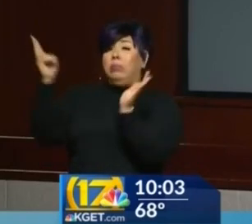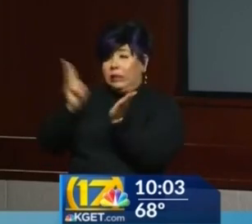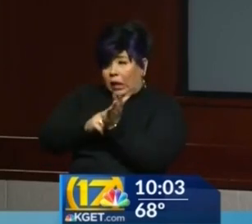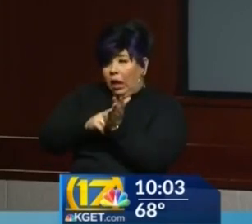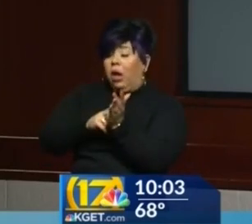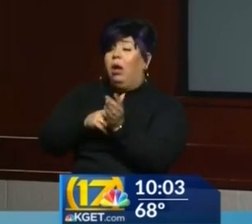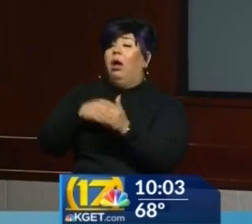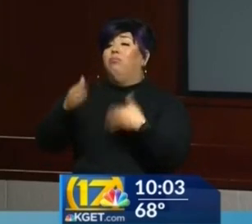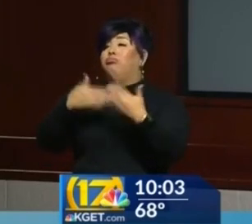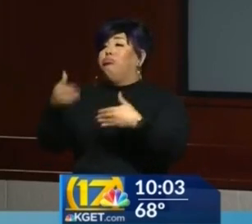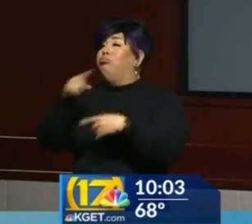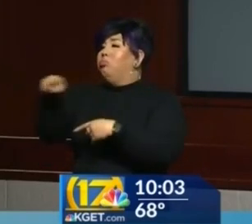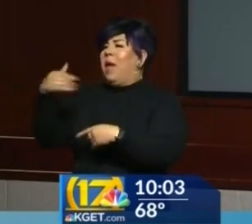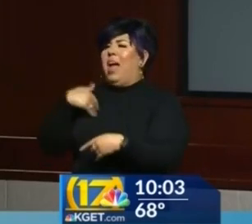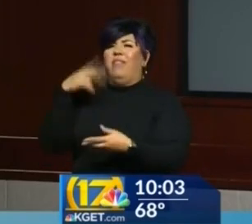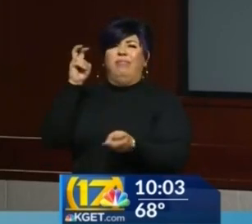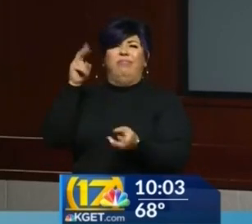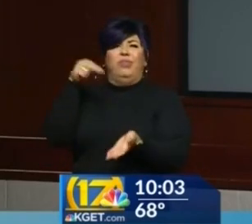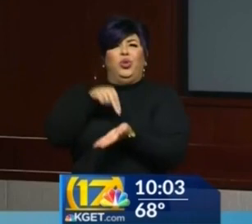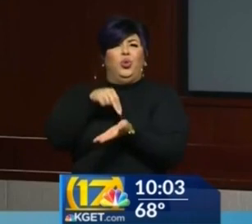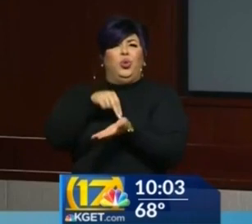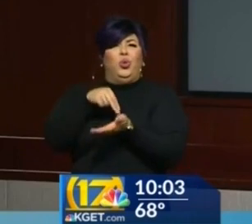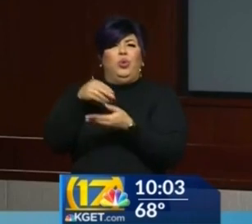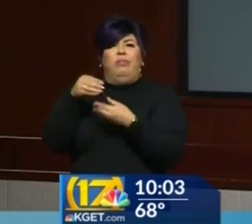MORNING I WOULD ENCOURAGE YOU TO DO UP APPOINTMENT IT TOOK ME FOUR MINUTES AND IT'S INCREDIBLY EASY.